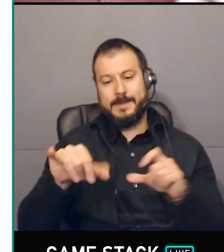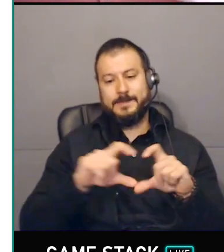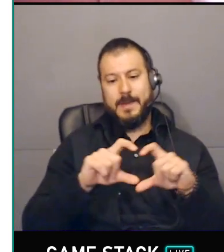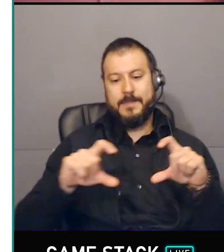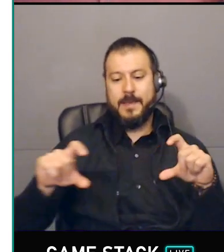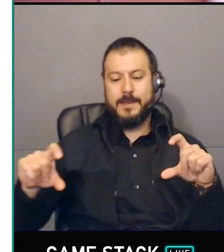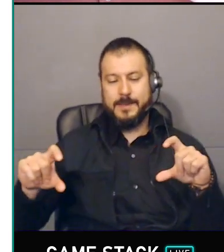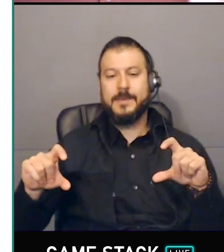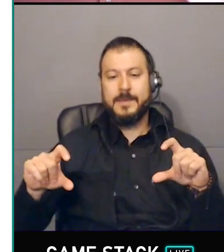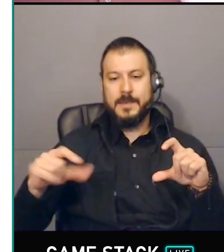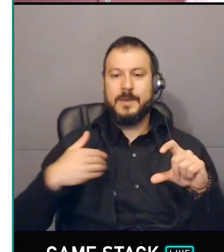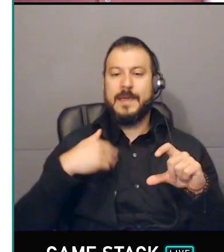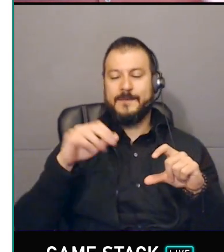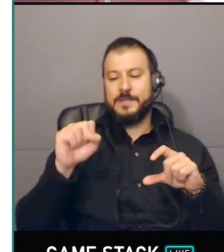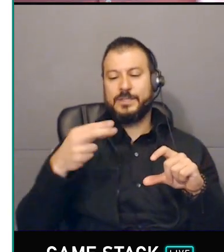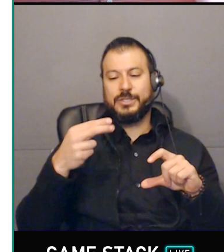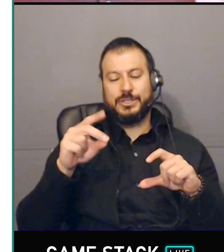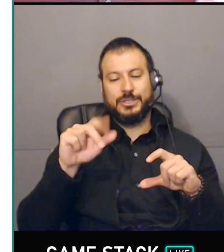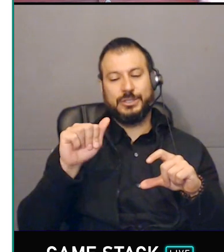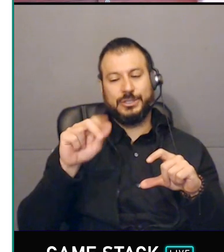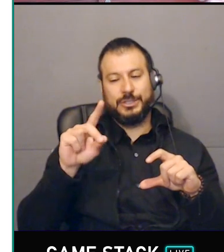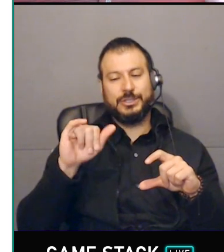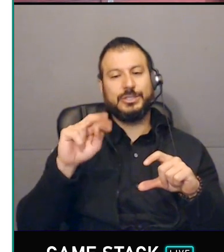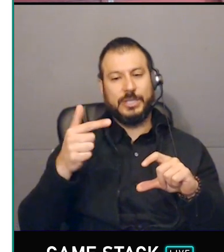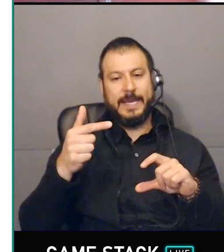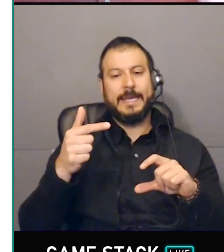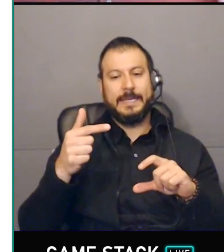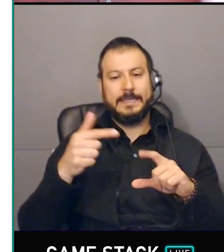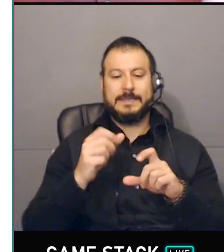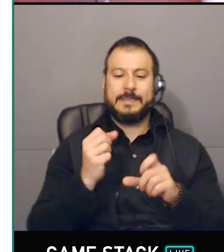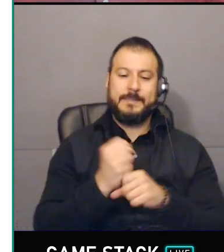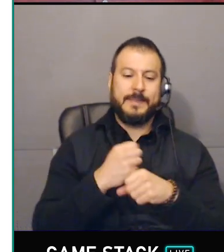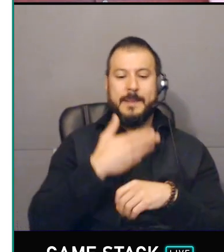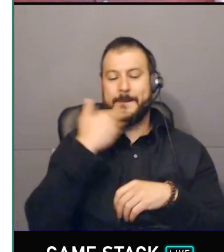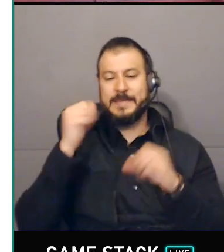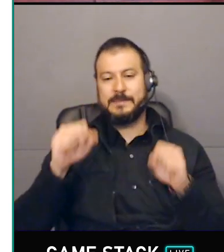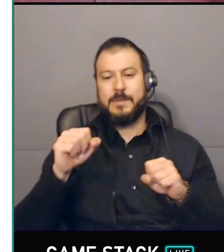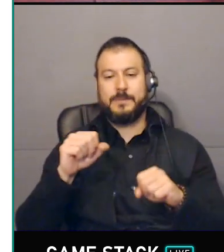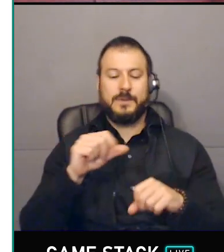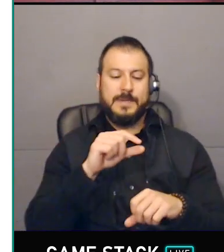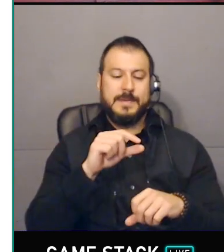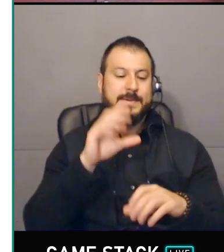They're shading, and the goal of shading is to create the best possible image for the current frame,